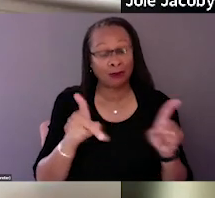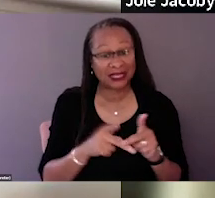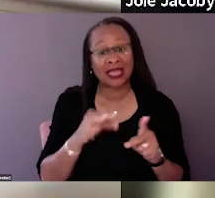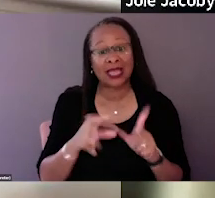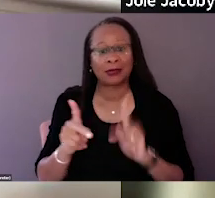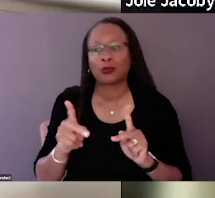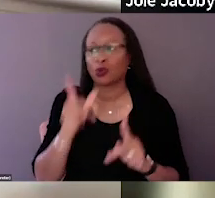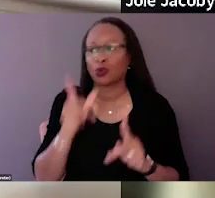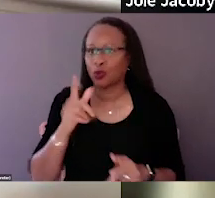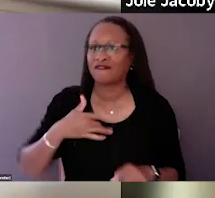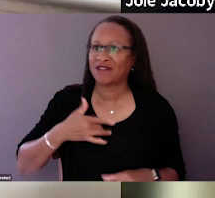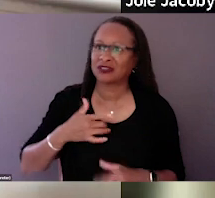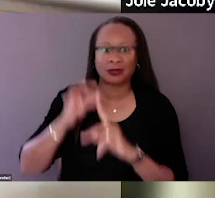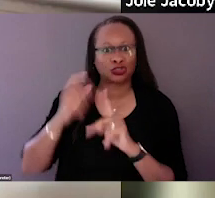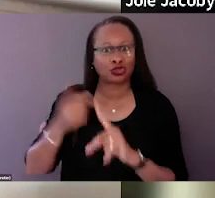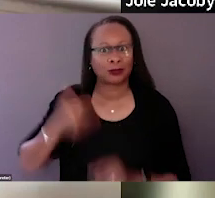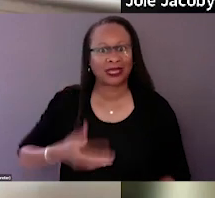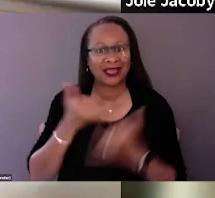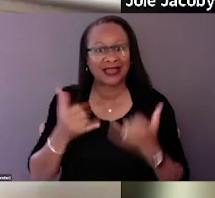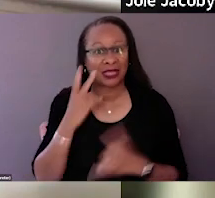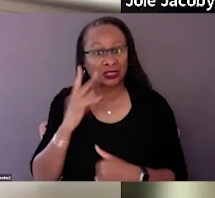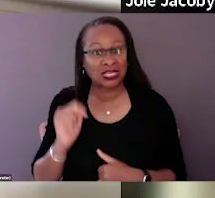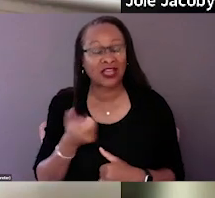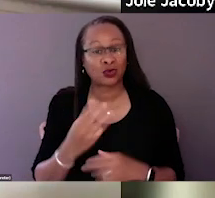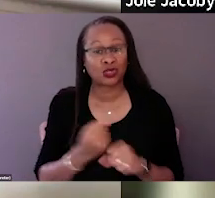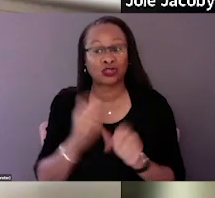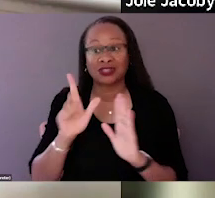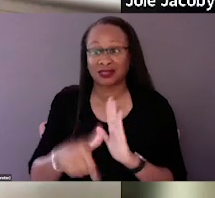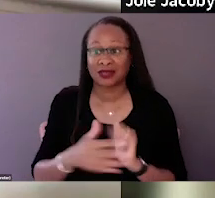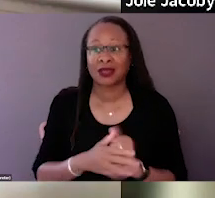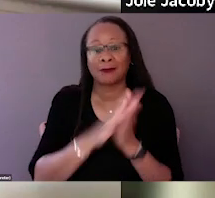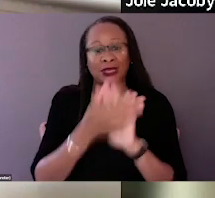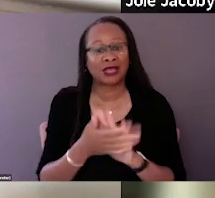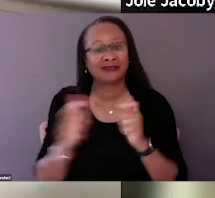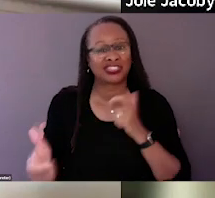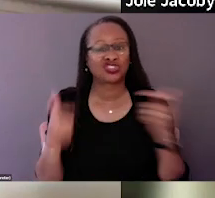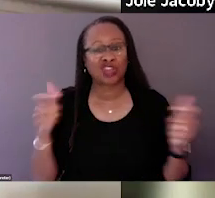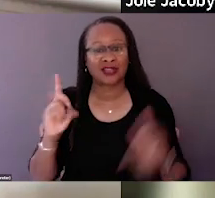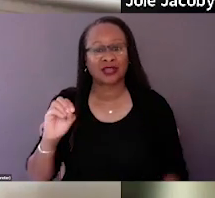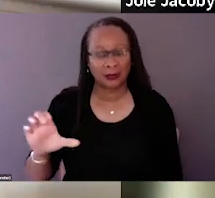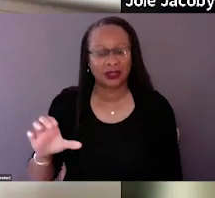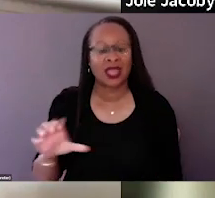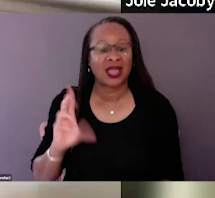And so, to now see it a few years later become this giant documentary and this docuseries that's gonna reach even more people,